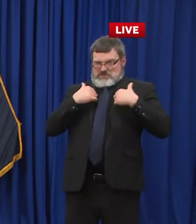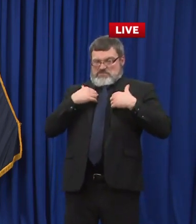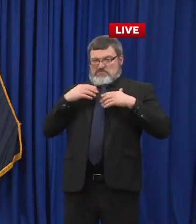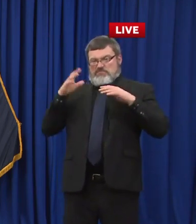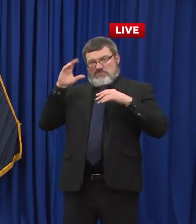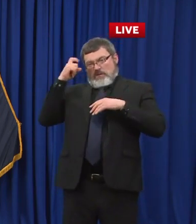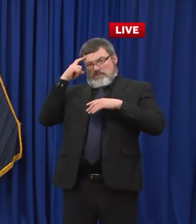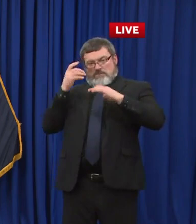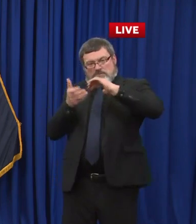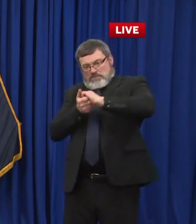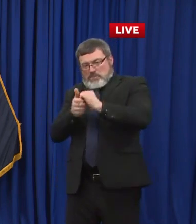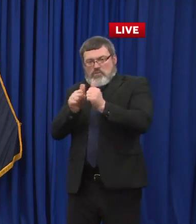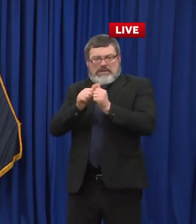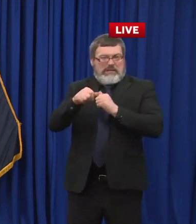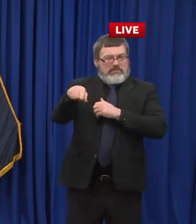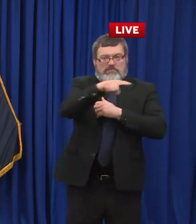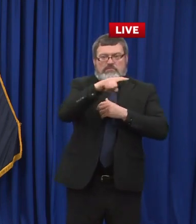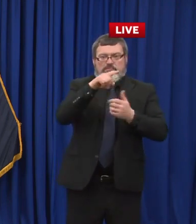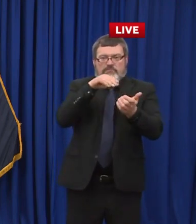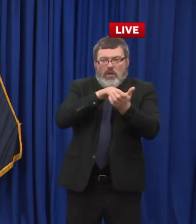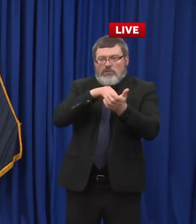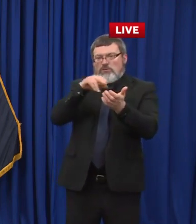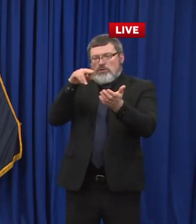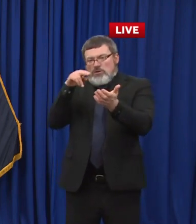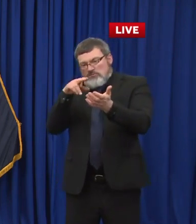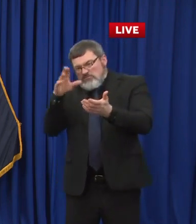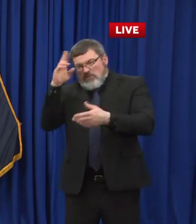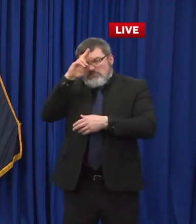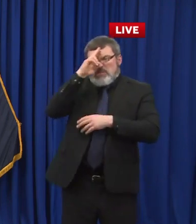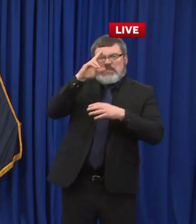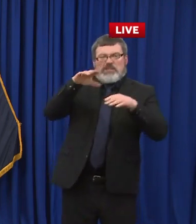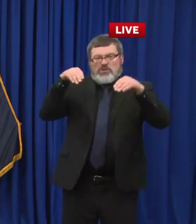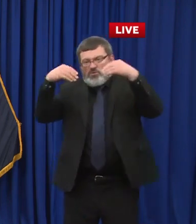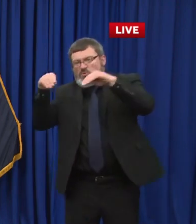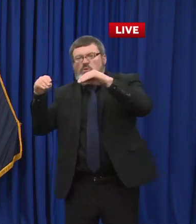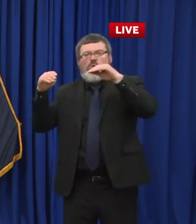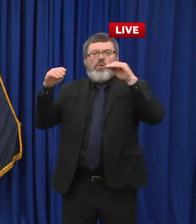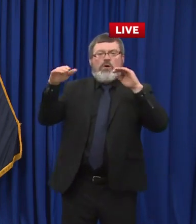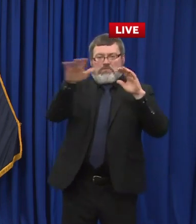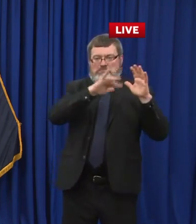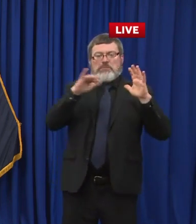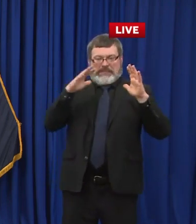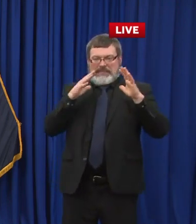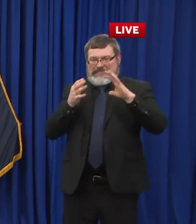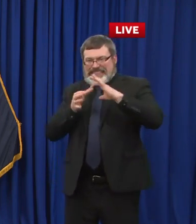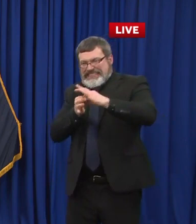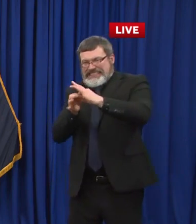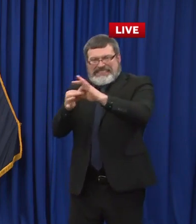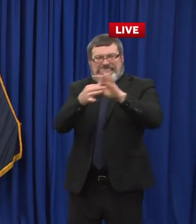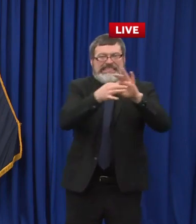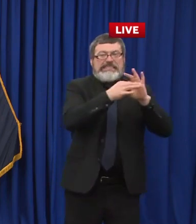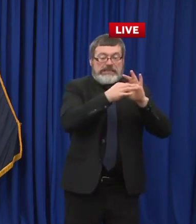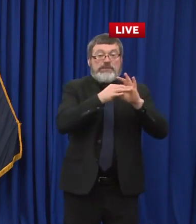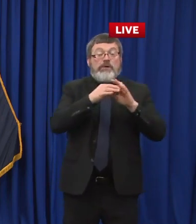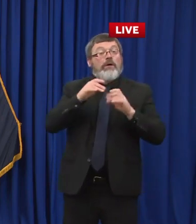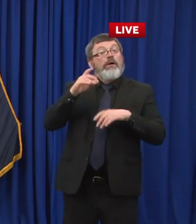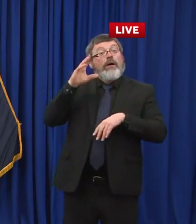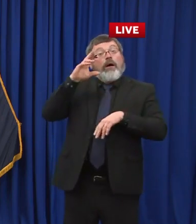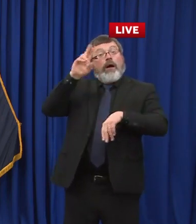WE WILL A -- WE WILL BE ABLE TO DO A LOT IN PARTNERSHIP WITH THE STATE.